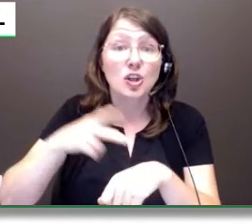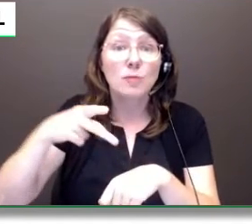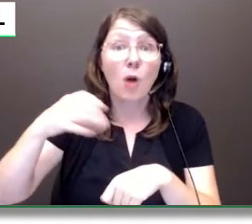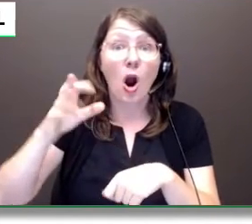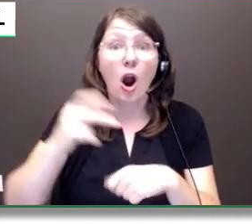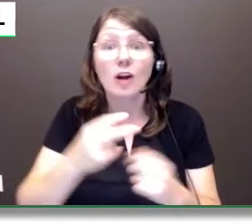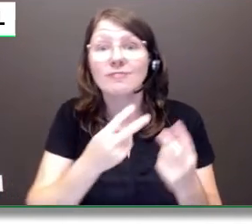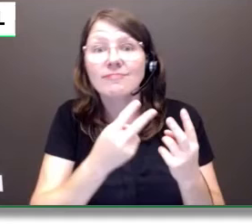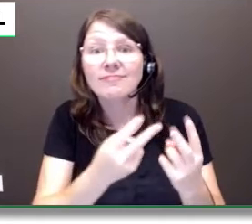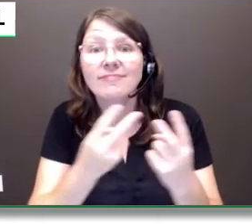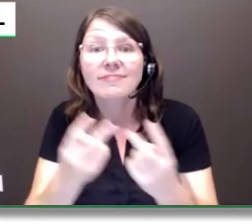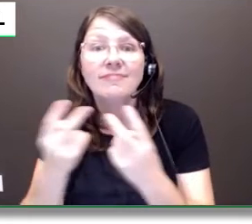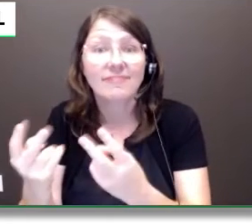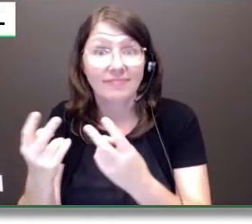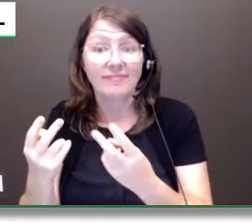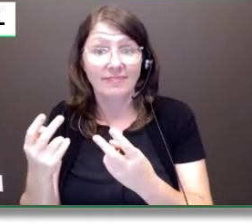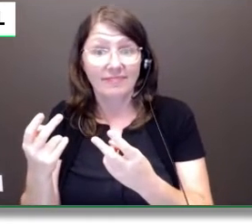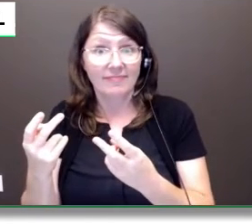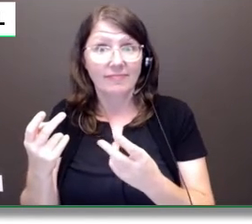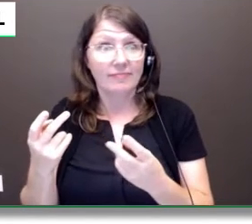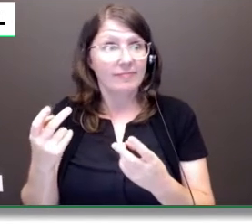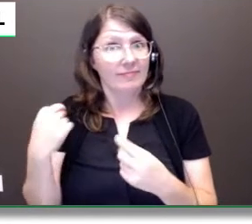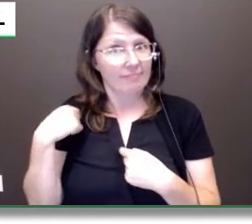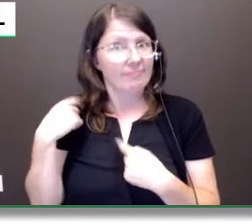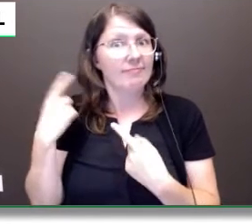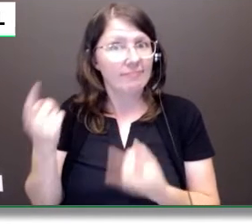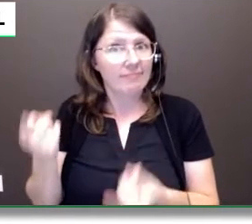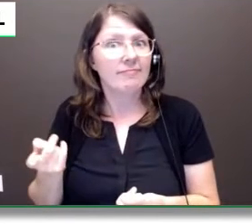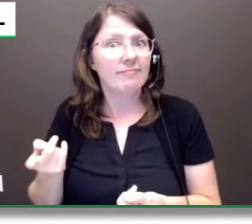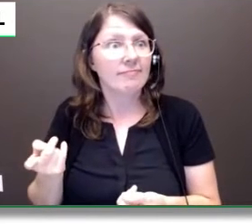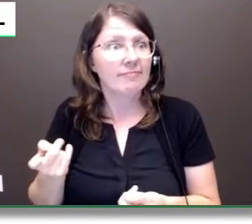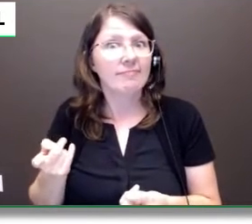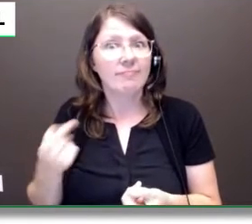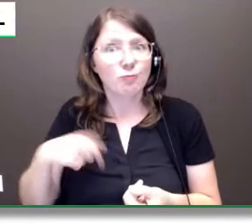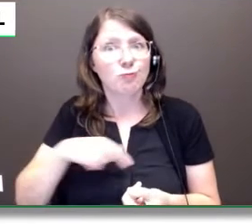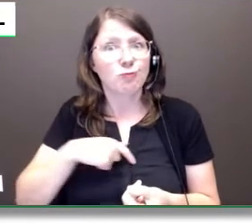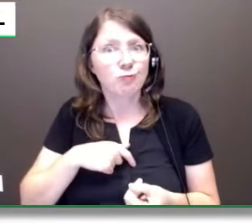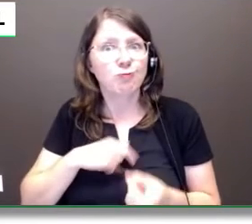developing very good relationships and developing partnerships um with these